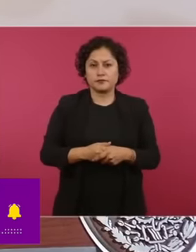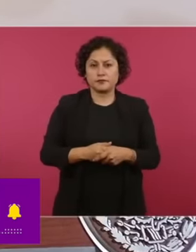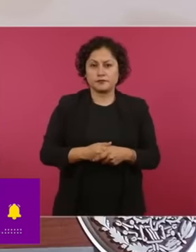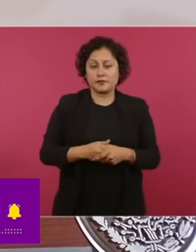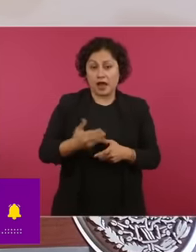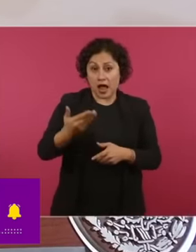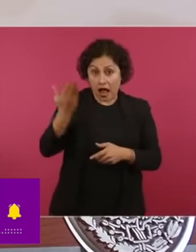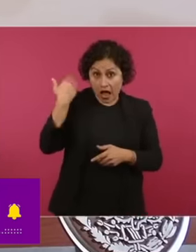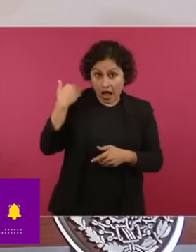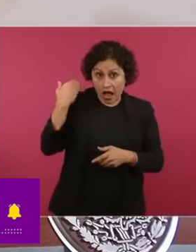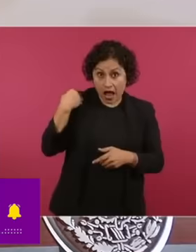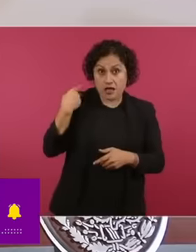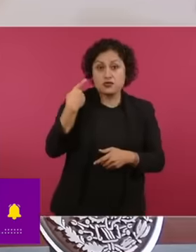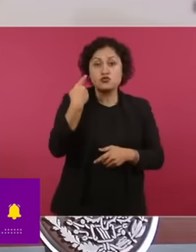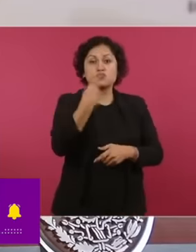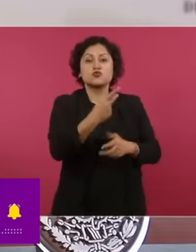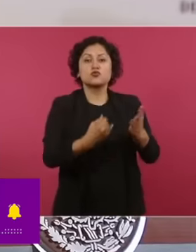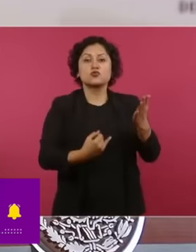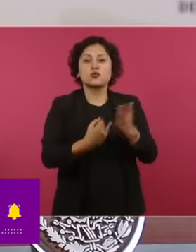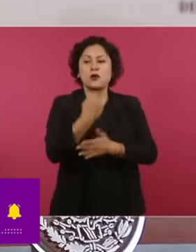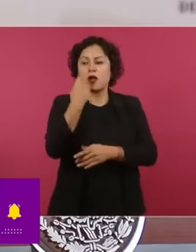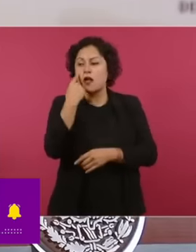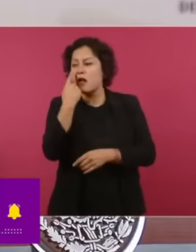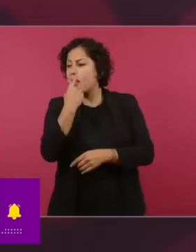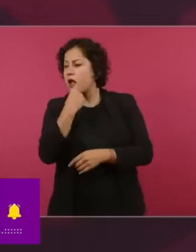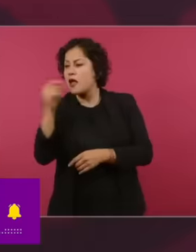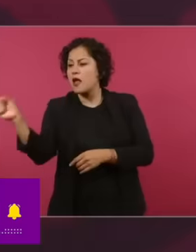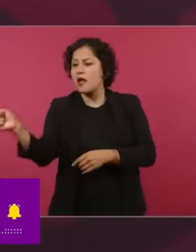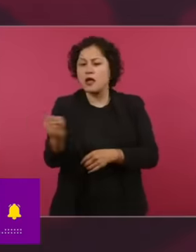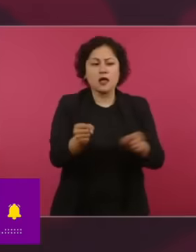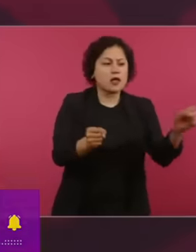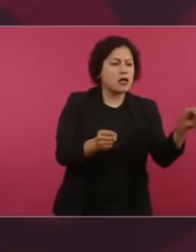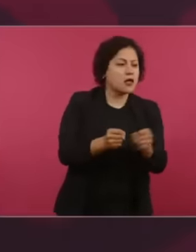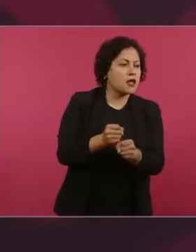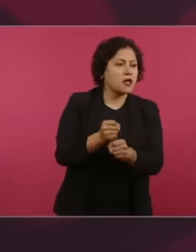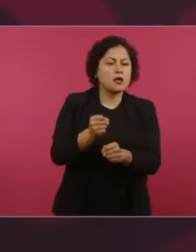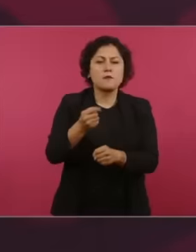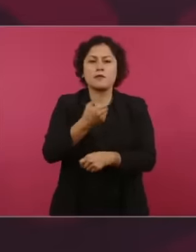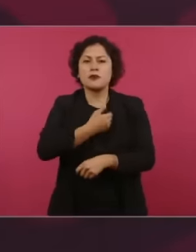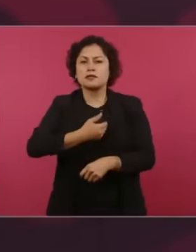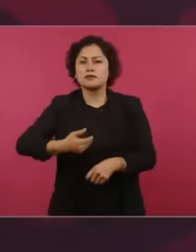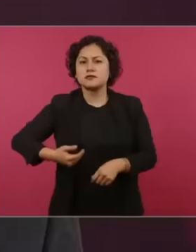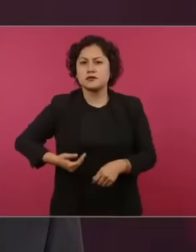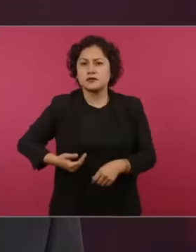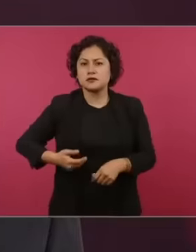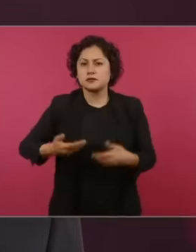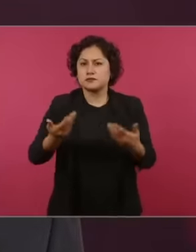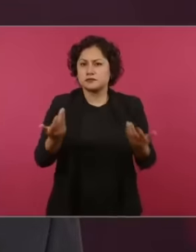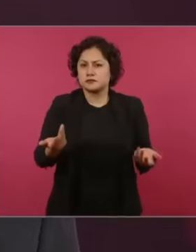will. That is the history of the people of